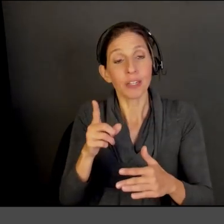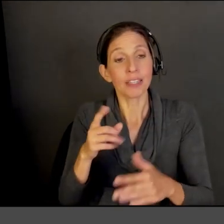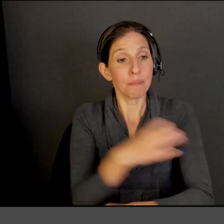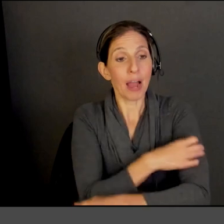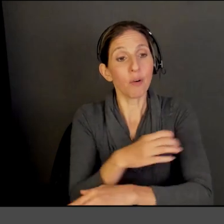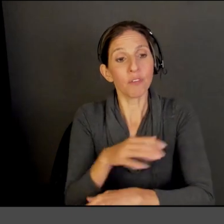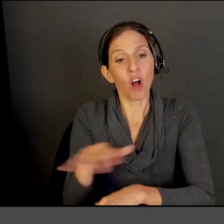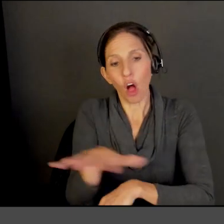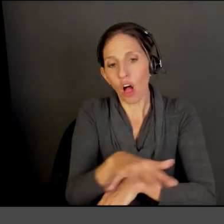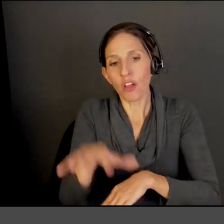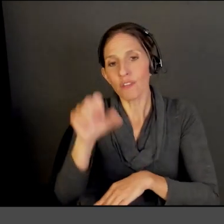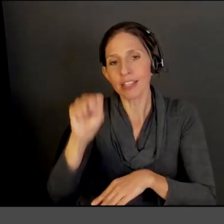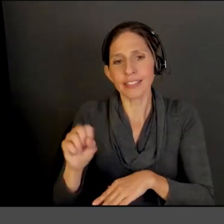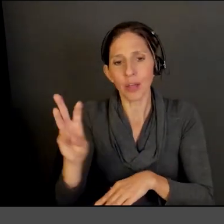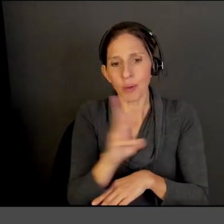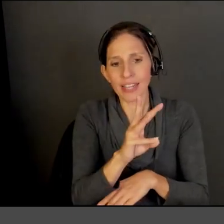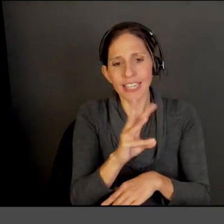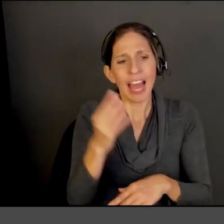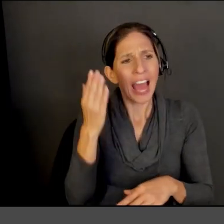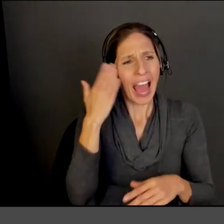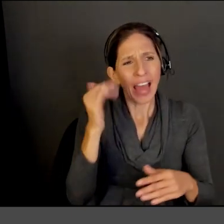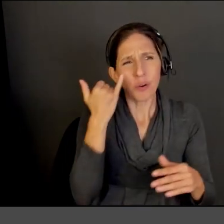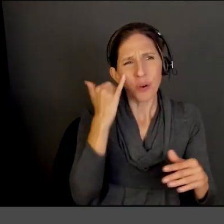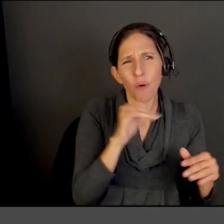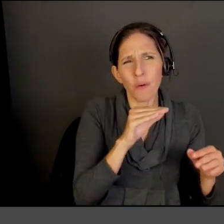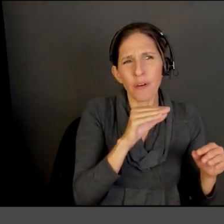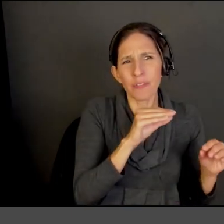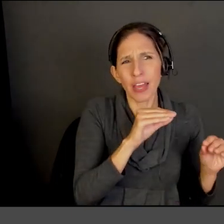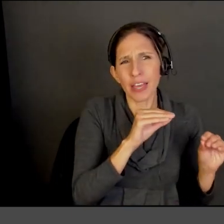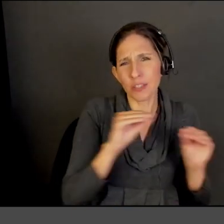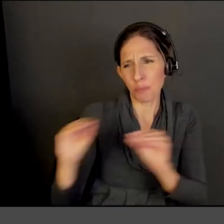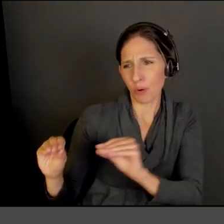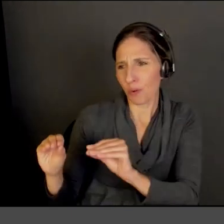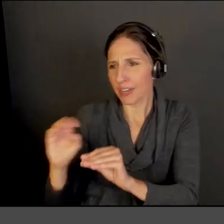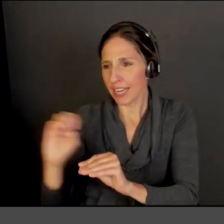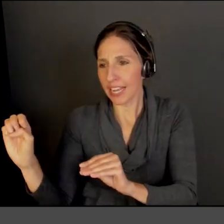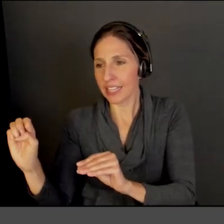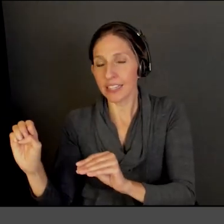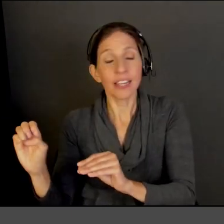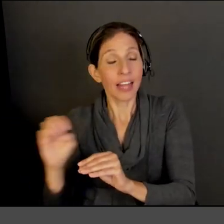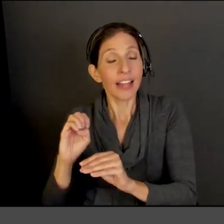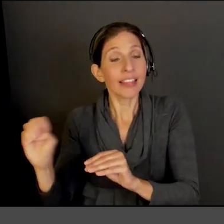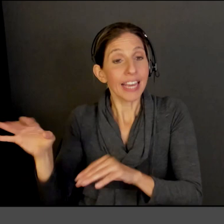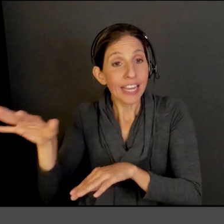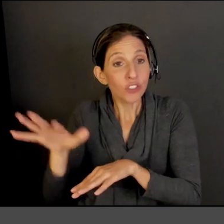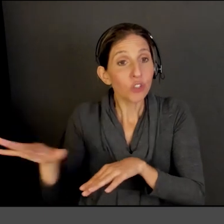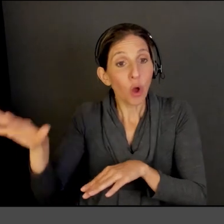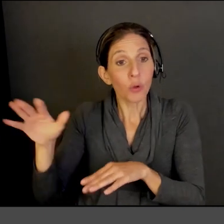OF COURSE, THE EAST COAST HAD OR PUERTO RICAN AND AND THE GREAT POETS OF NEW YORK